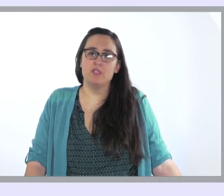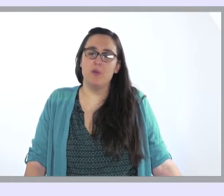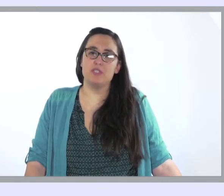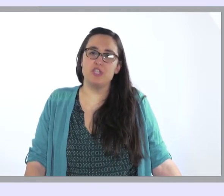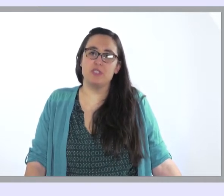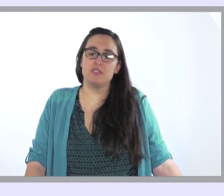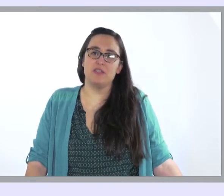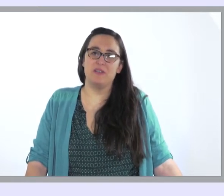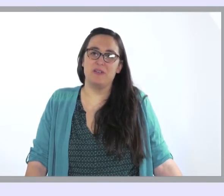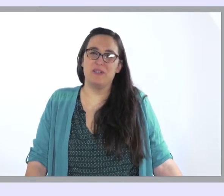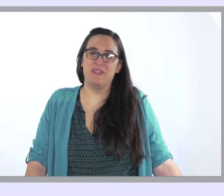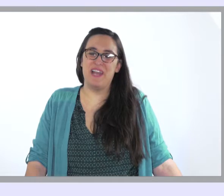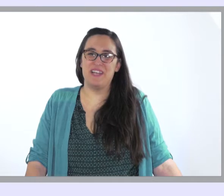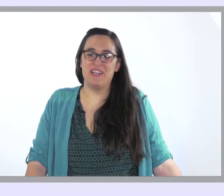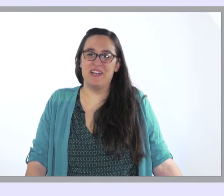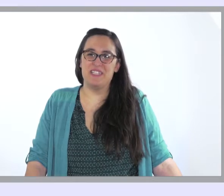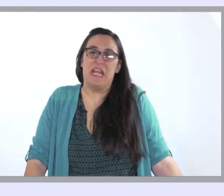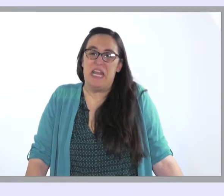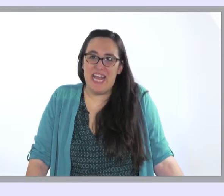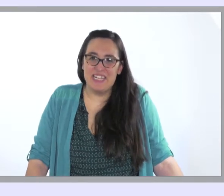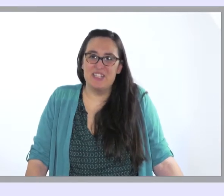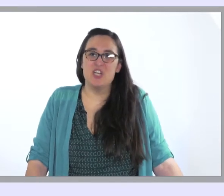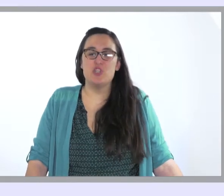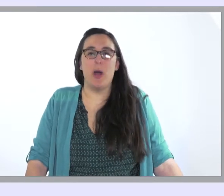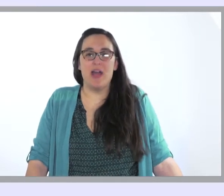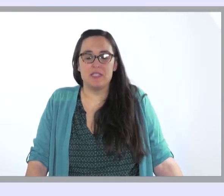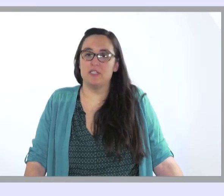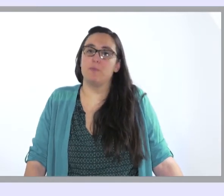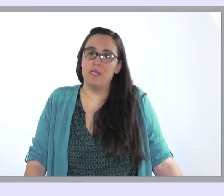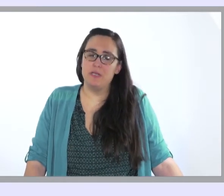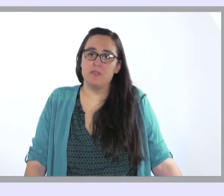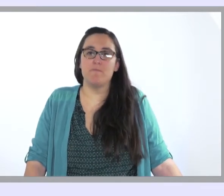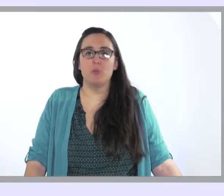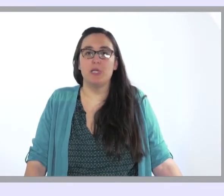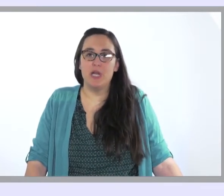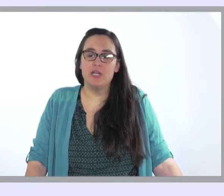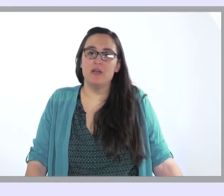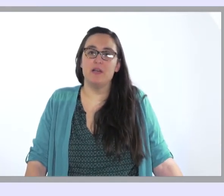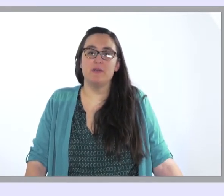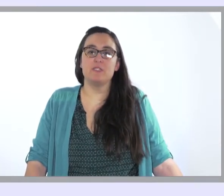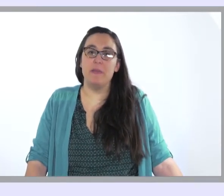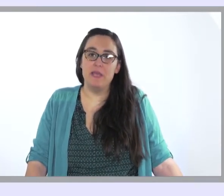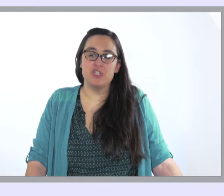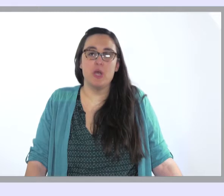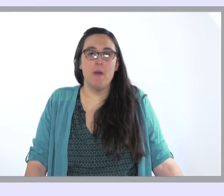So this is just a technique to access print, to learn speech,